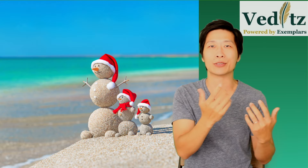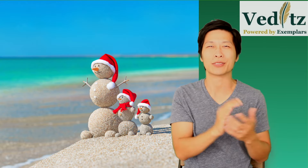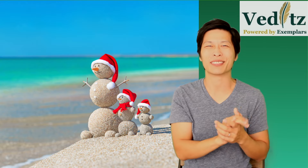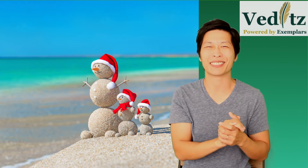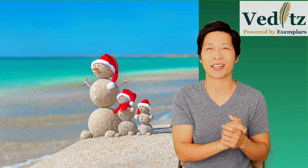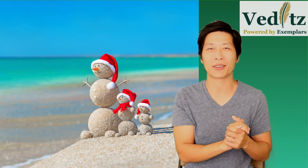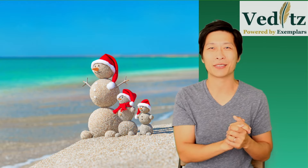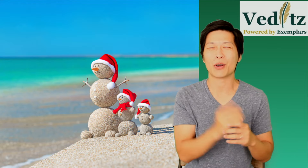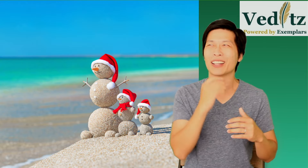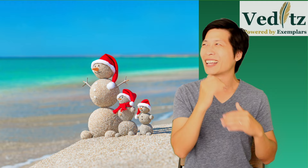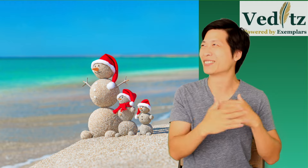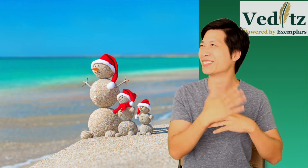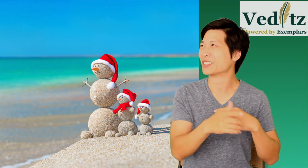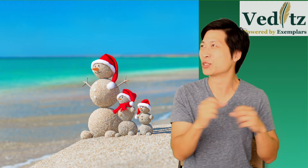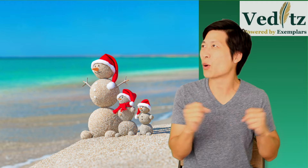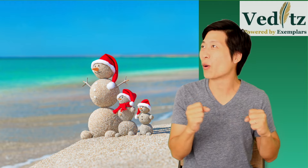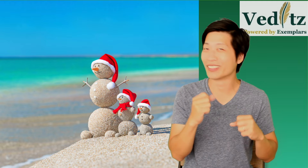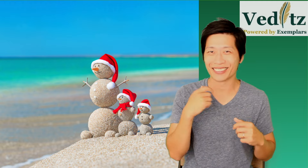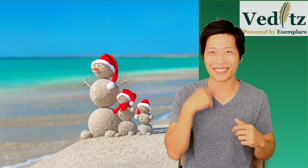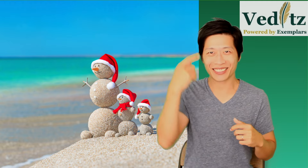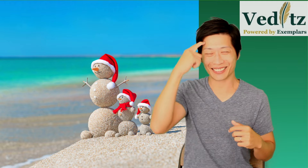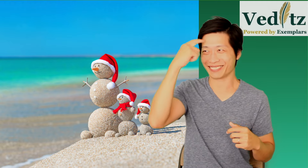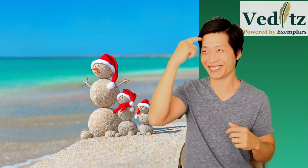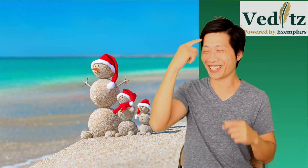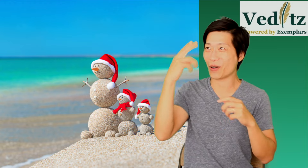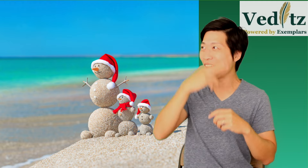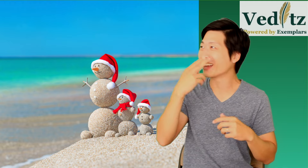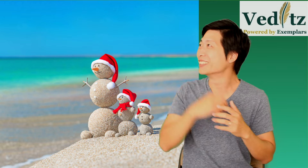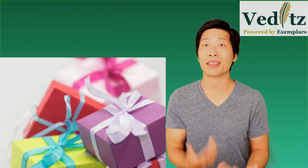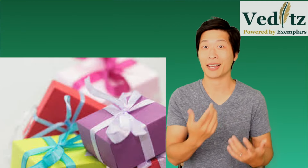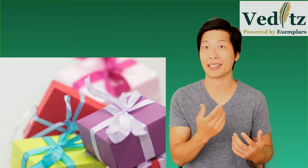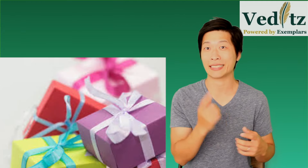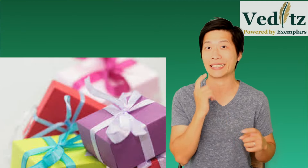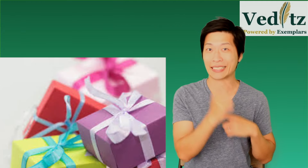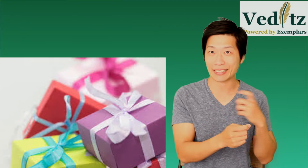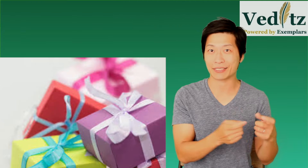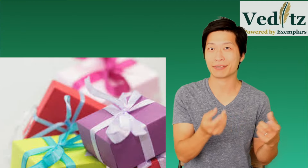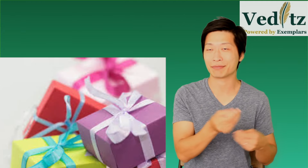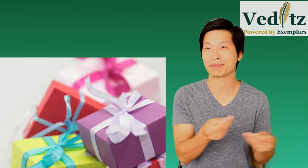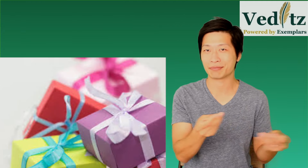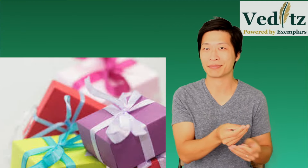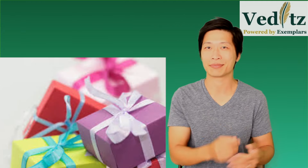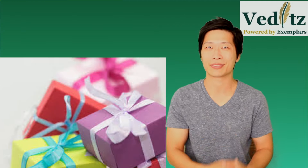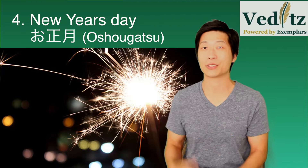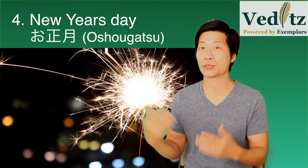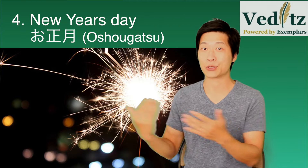cold in Japan! I'm still thinking of Hawaii. okay well anyway... You exchange and give gifts to each other